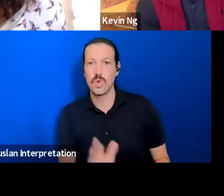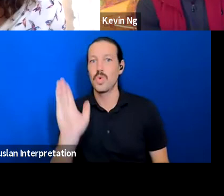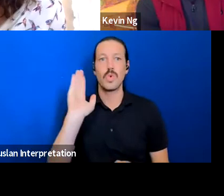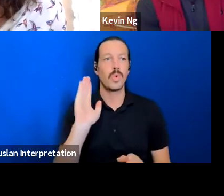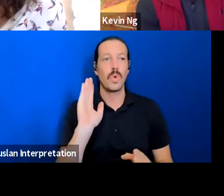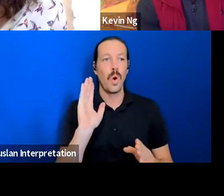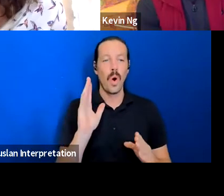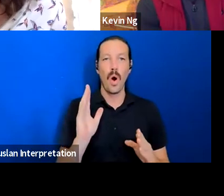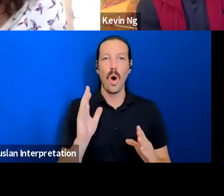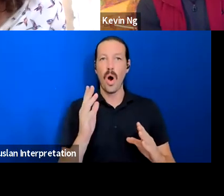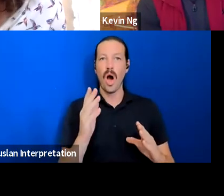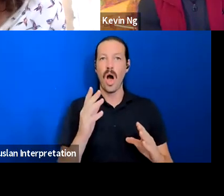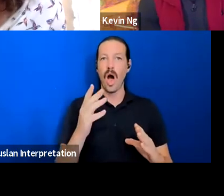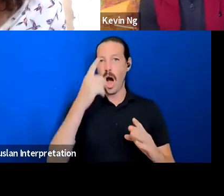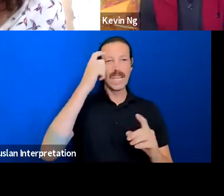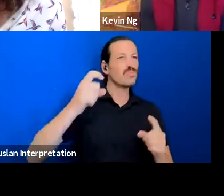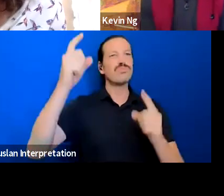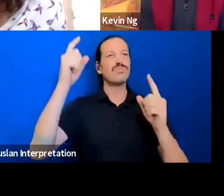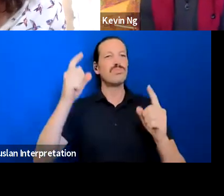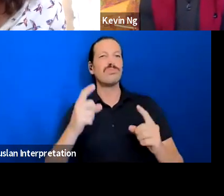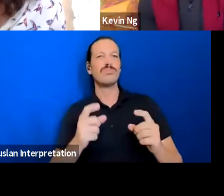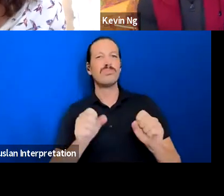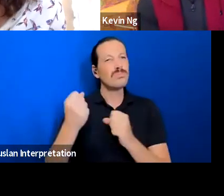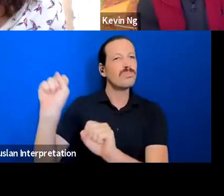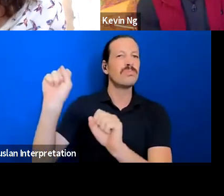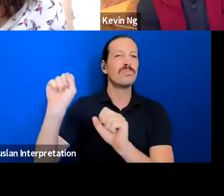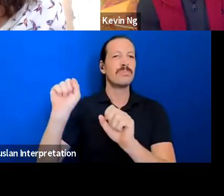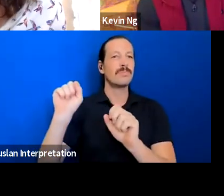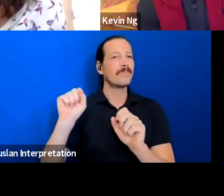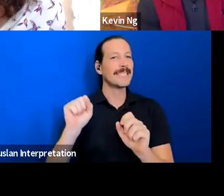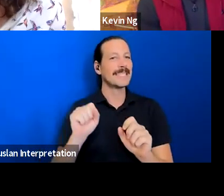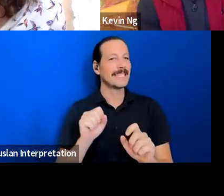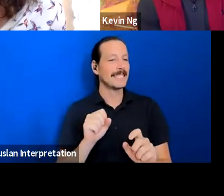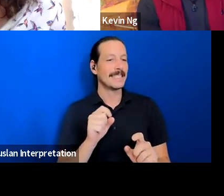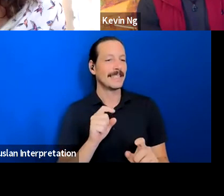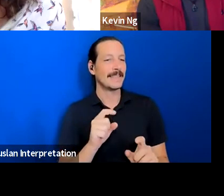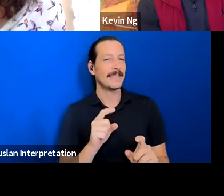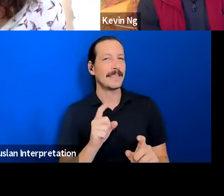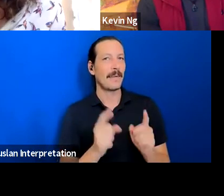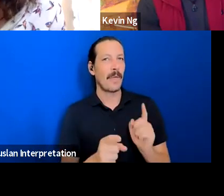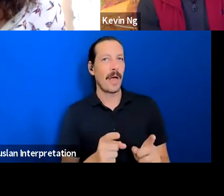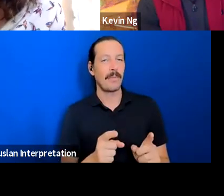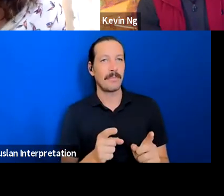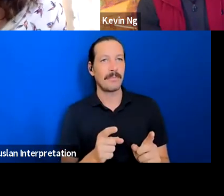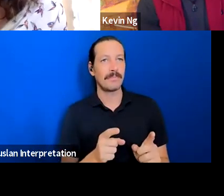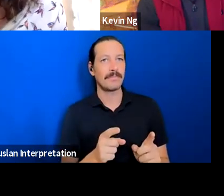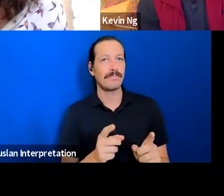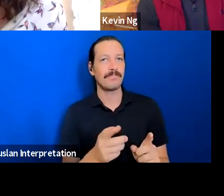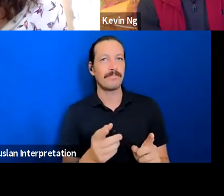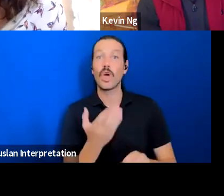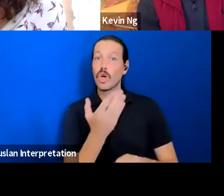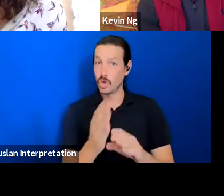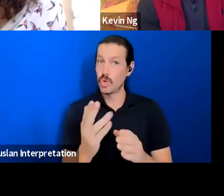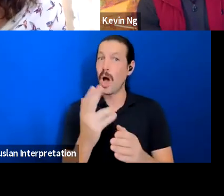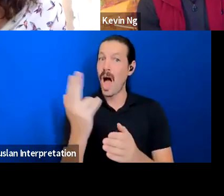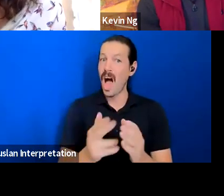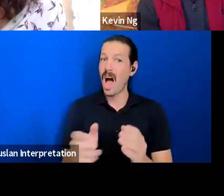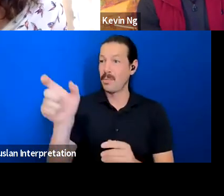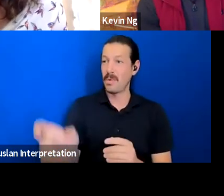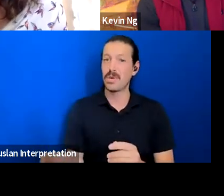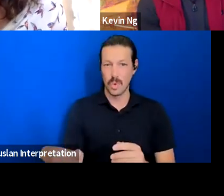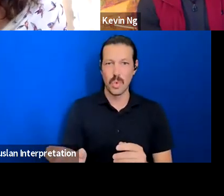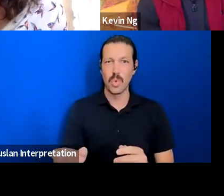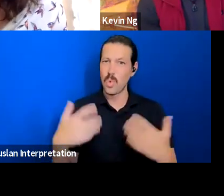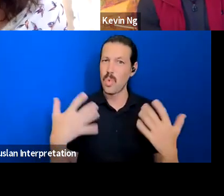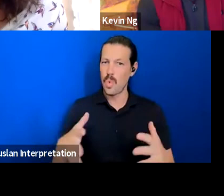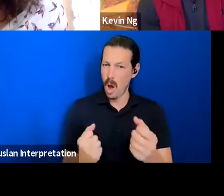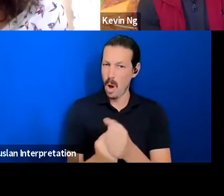and sometimes that a new artist could come up the ranks quite quickly. Yes, I heard